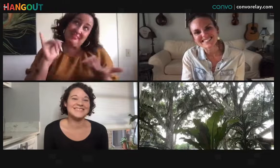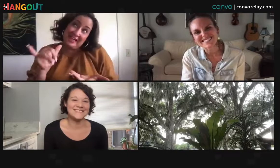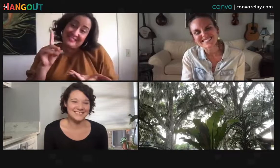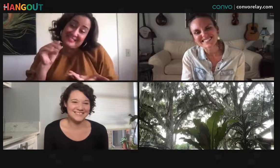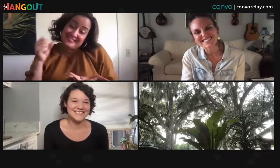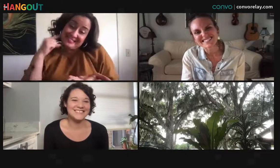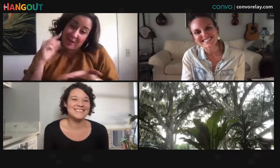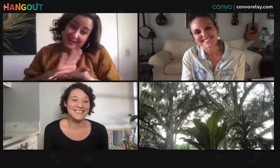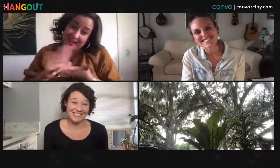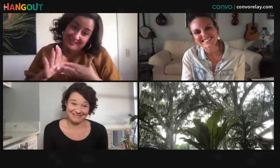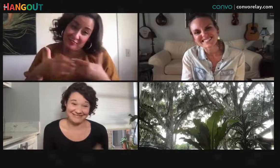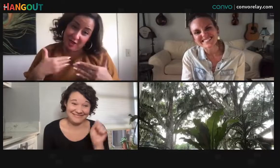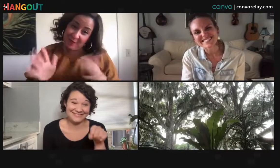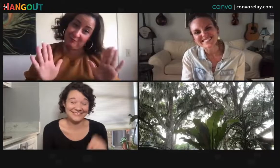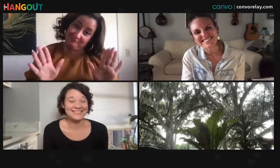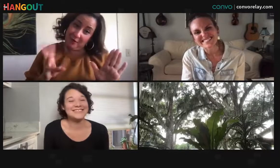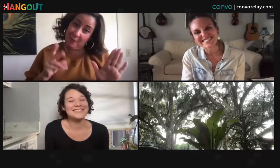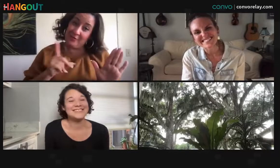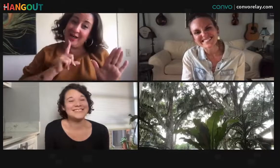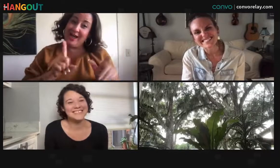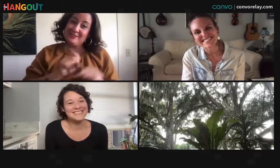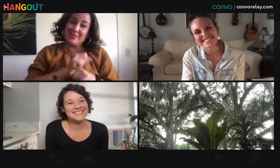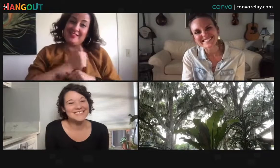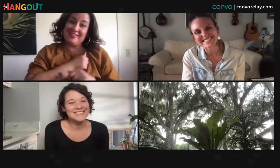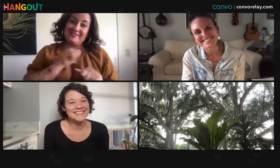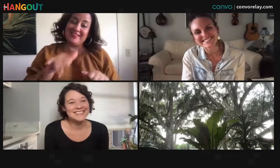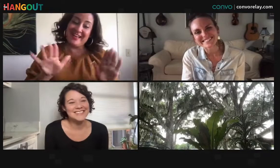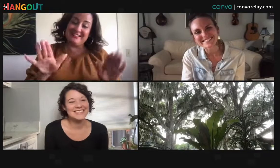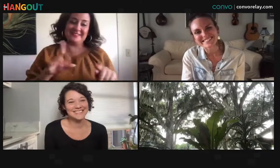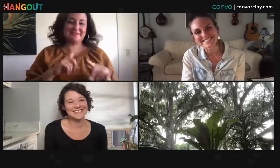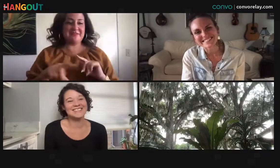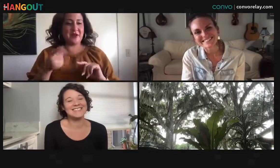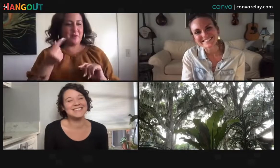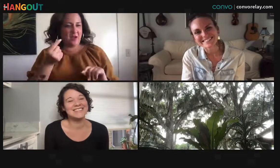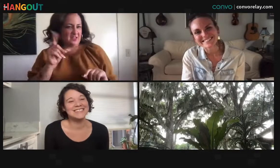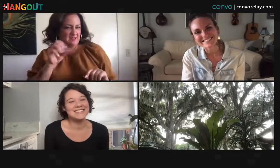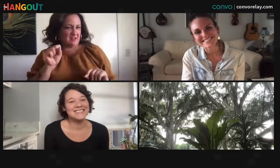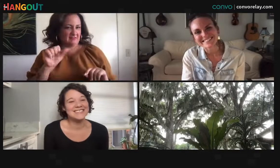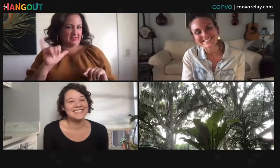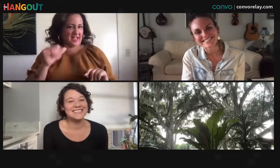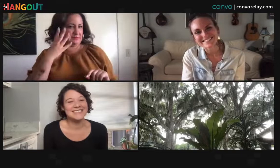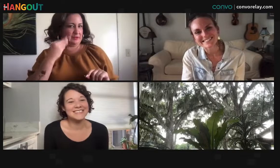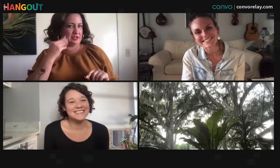middle of a forest that does sound nice though actually i really would love that but